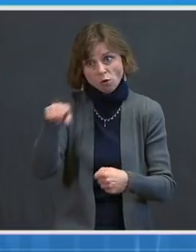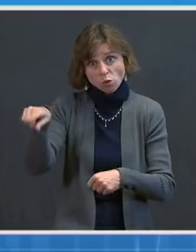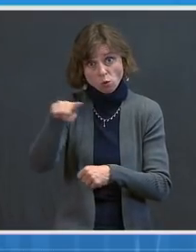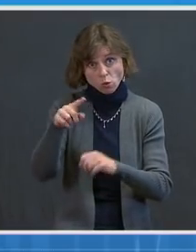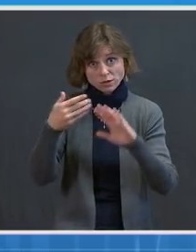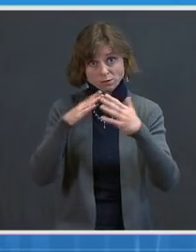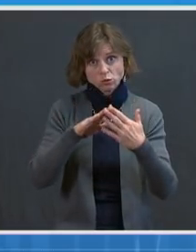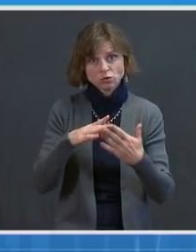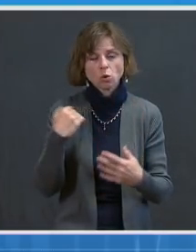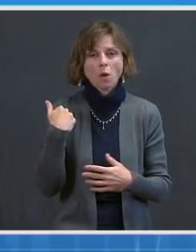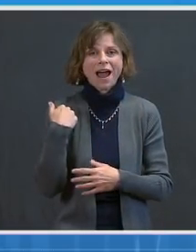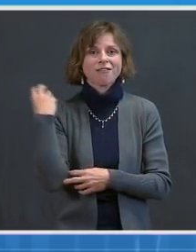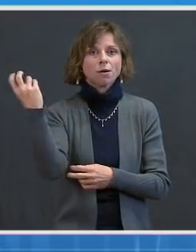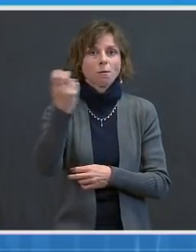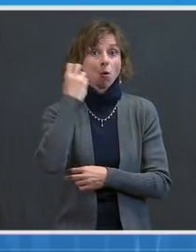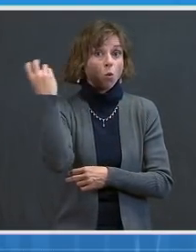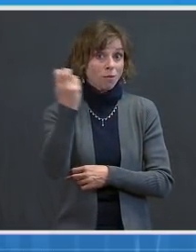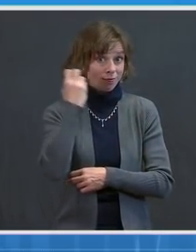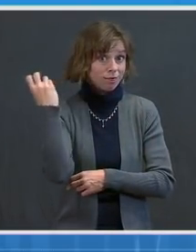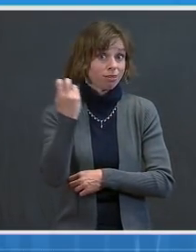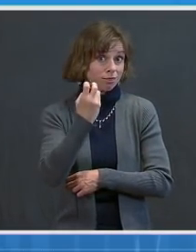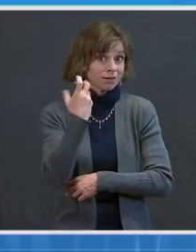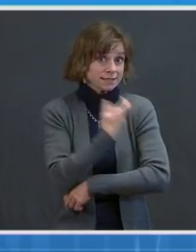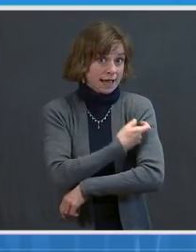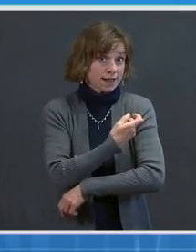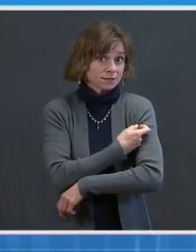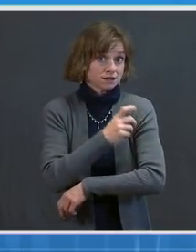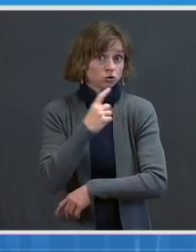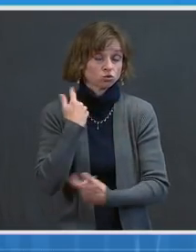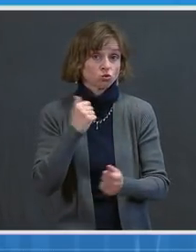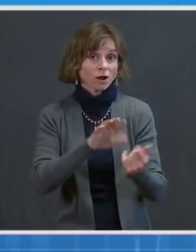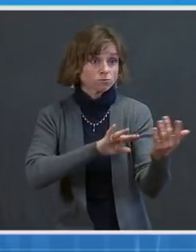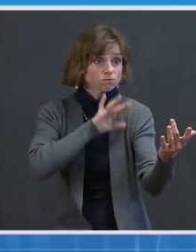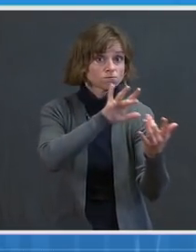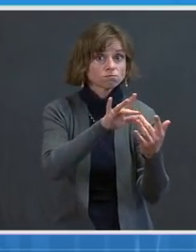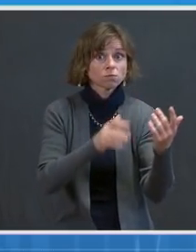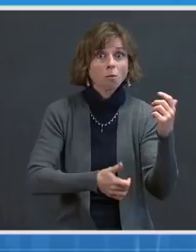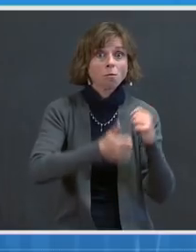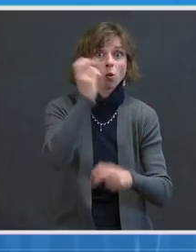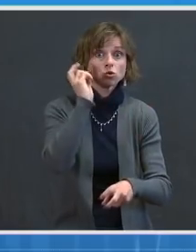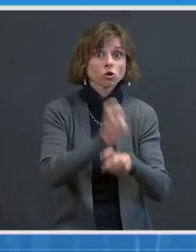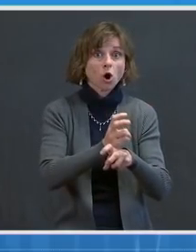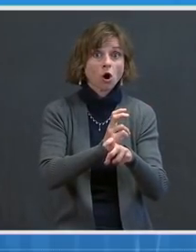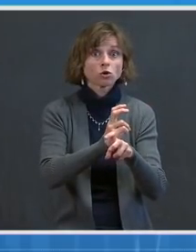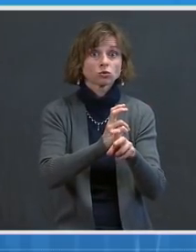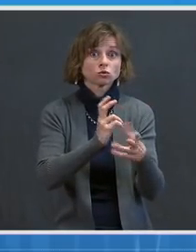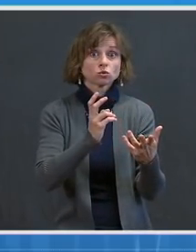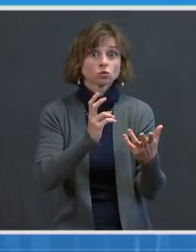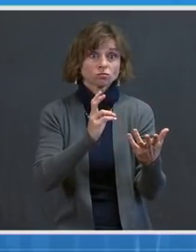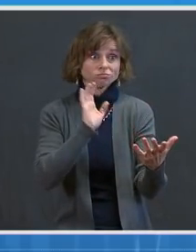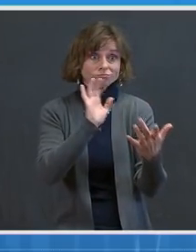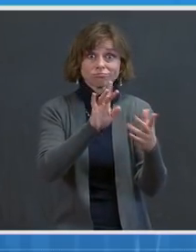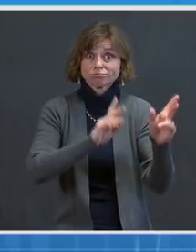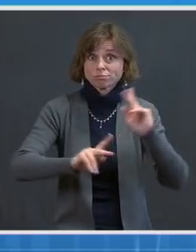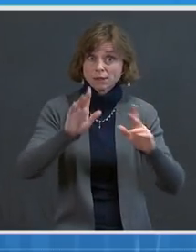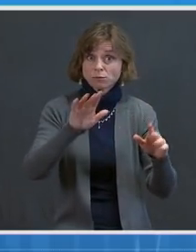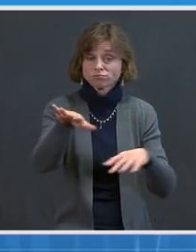the hardest-to-reach communities. And this is leading to results for the American people, most importantly.